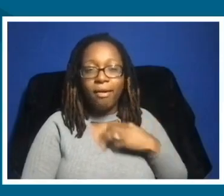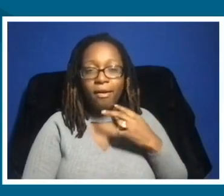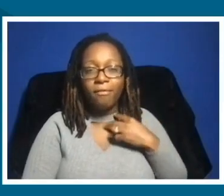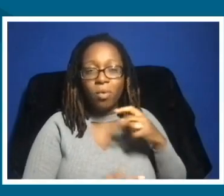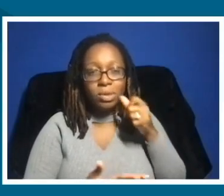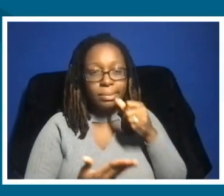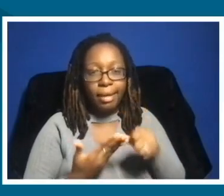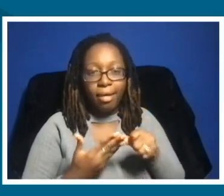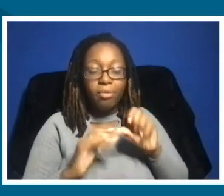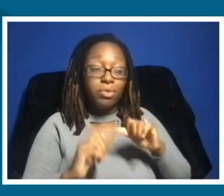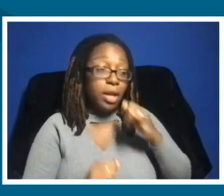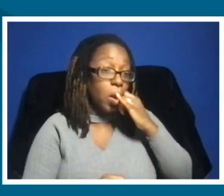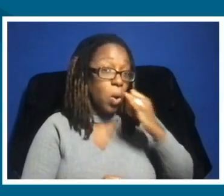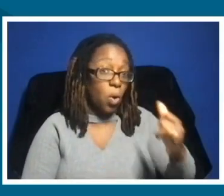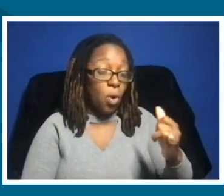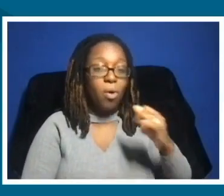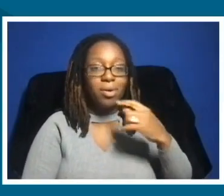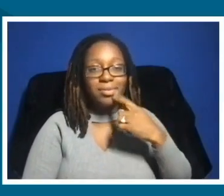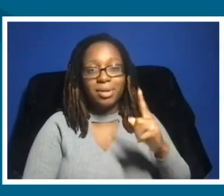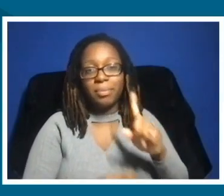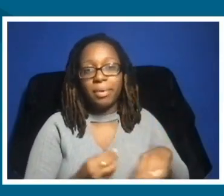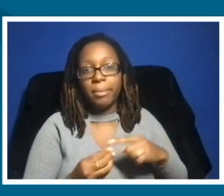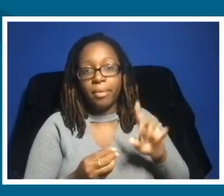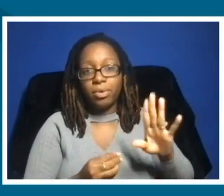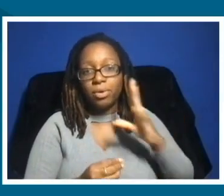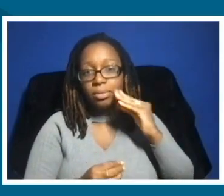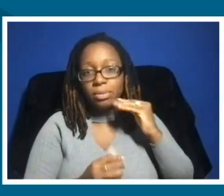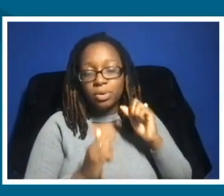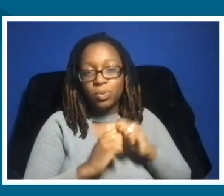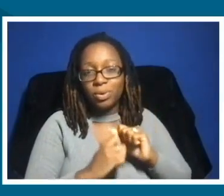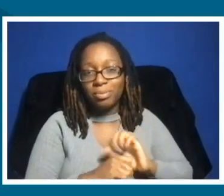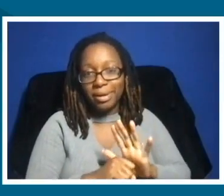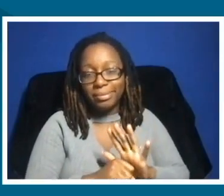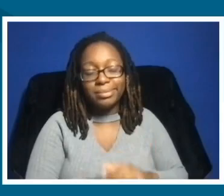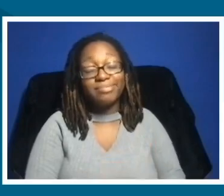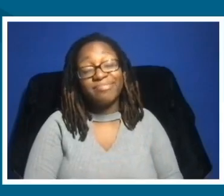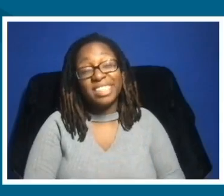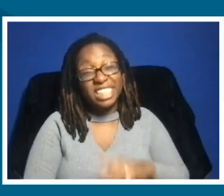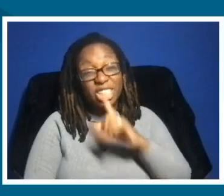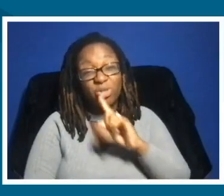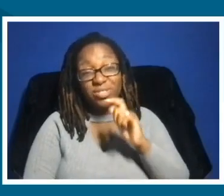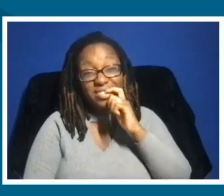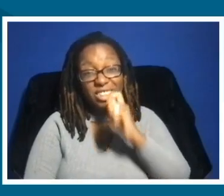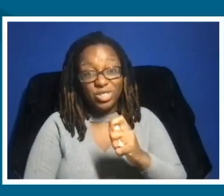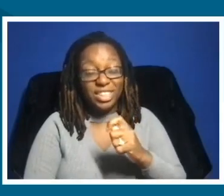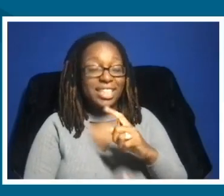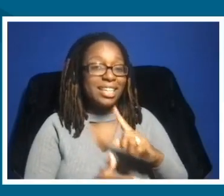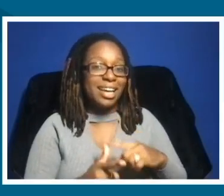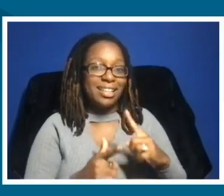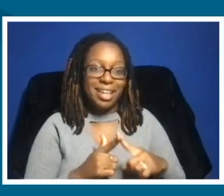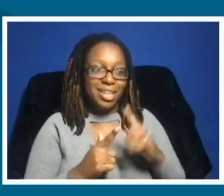about your experience during the pandemic which is really interesting um and then it just went to this voicemail